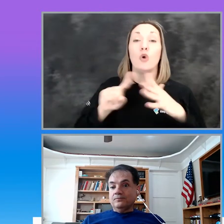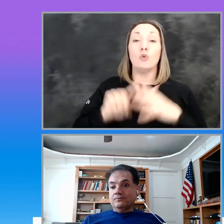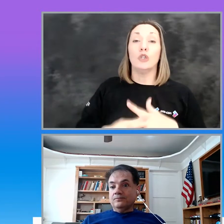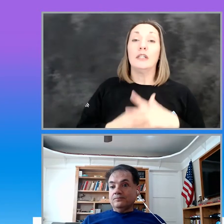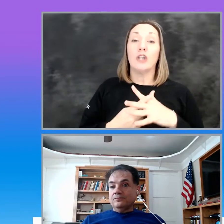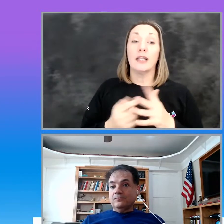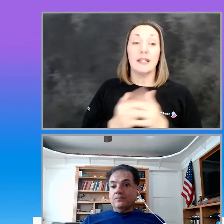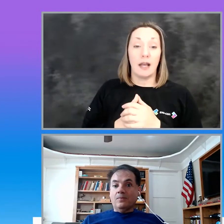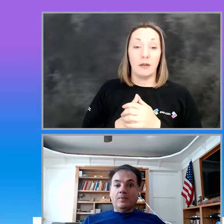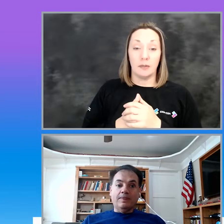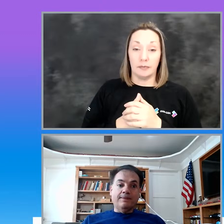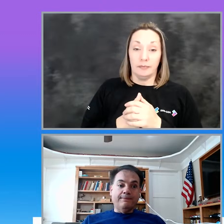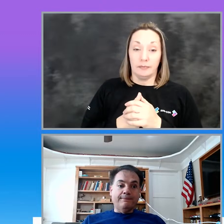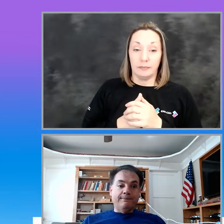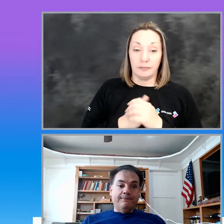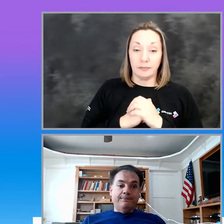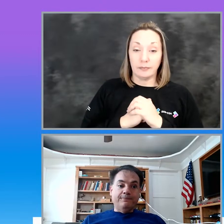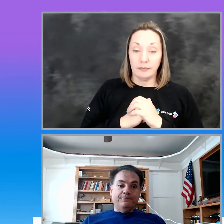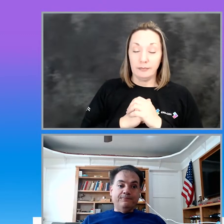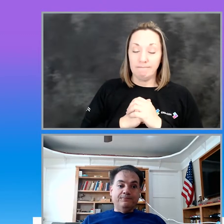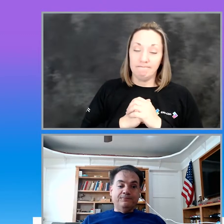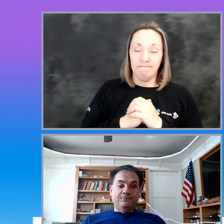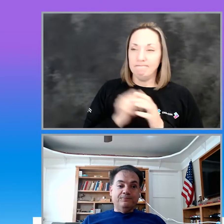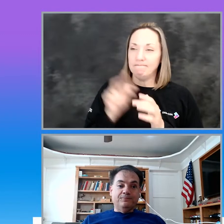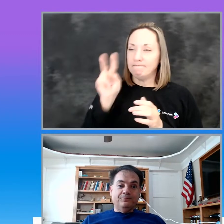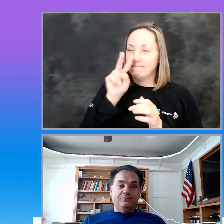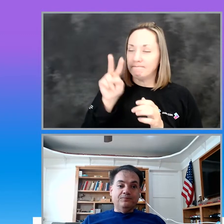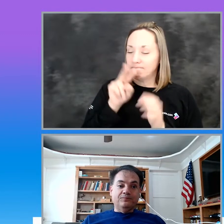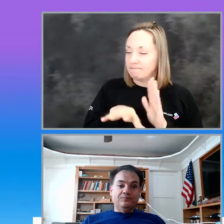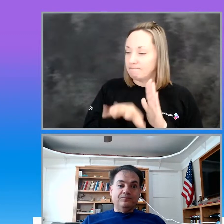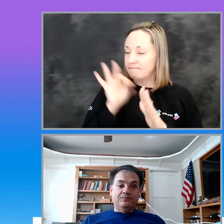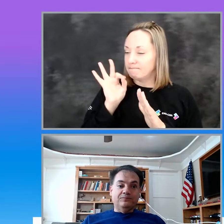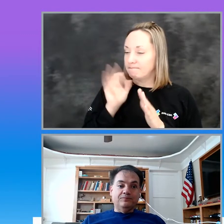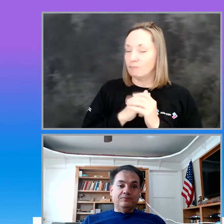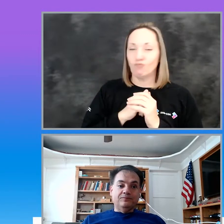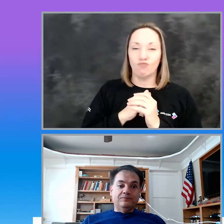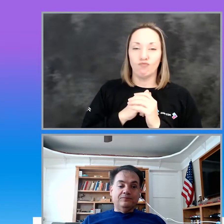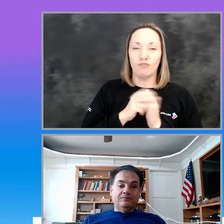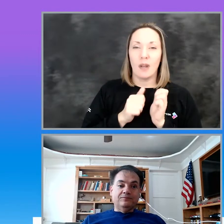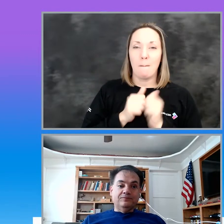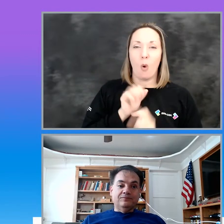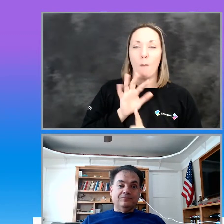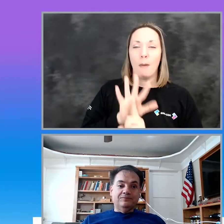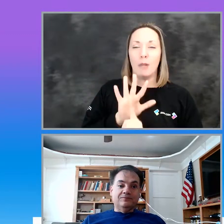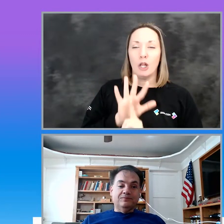start things off, let me find